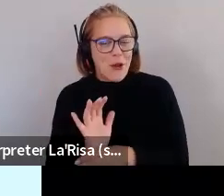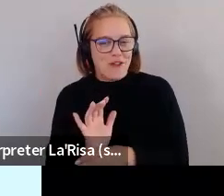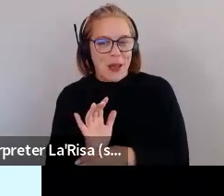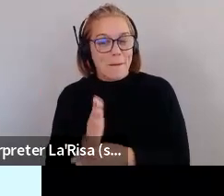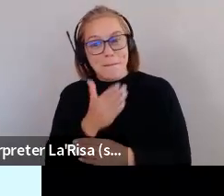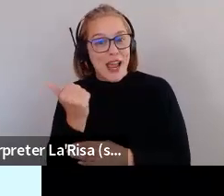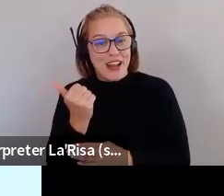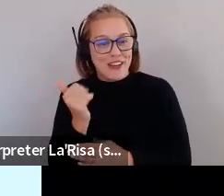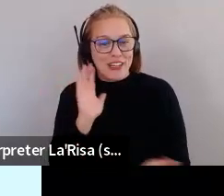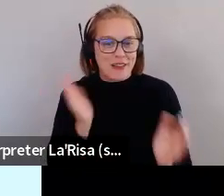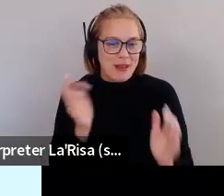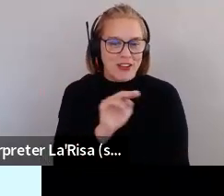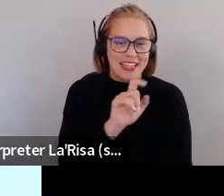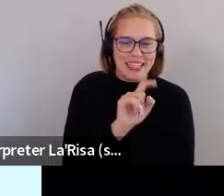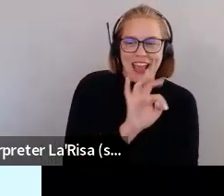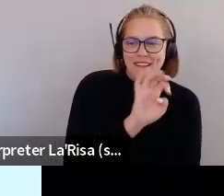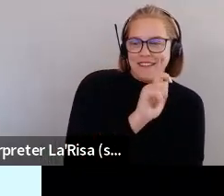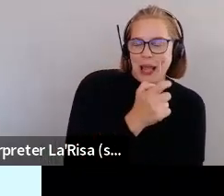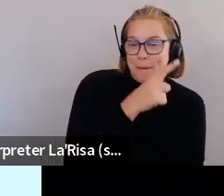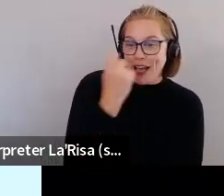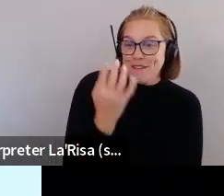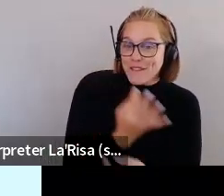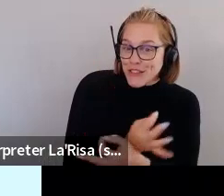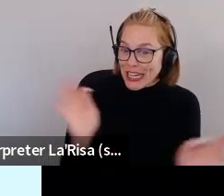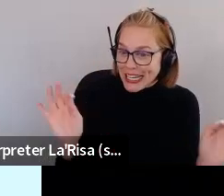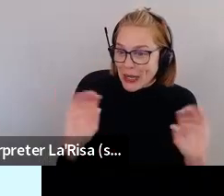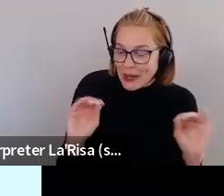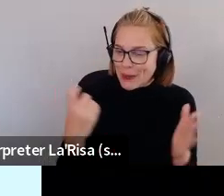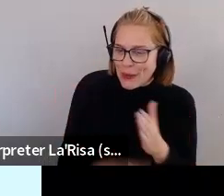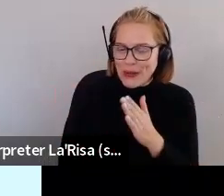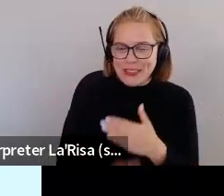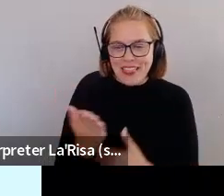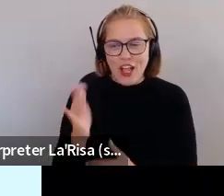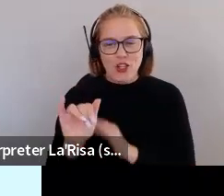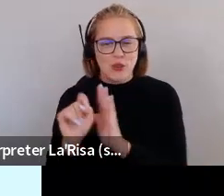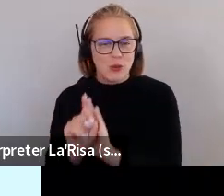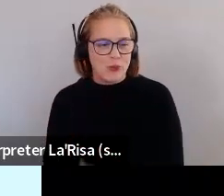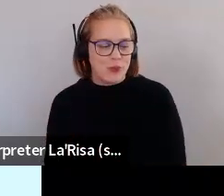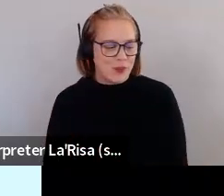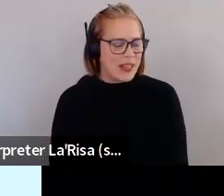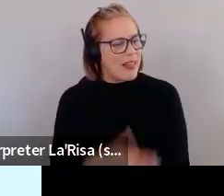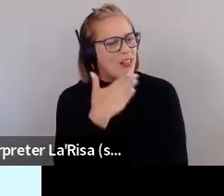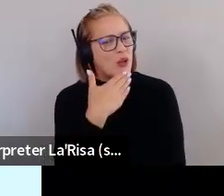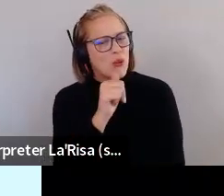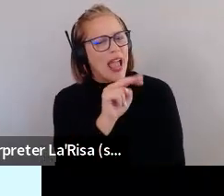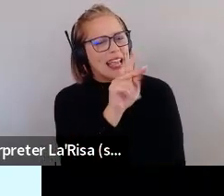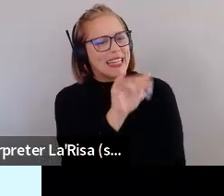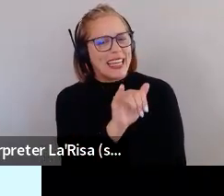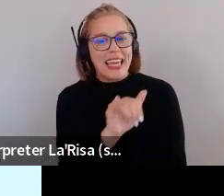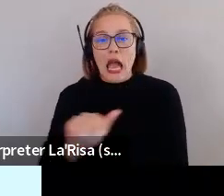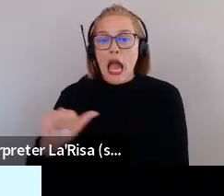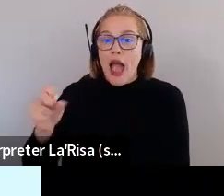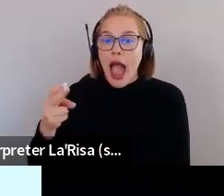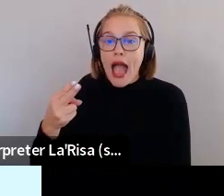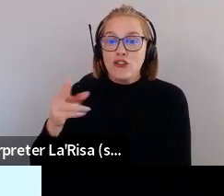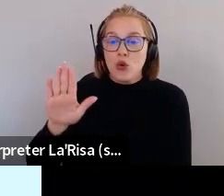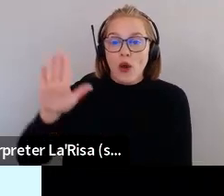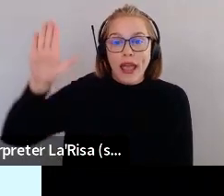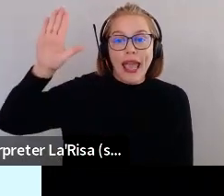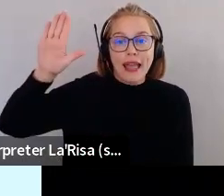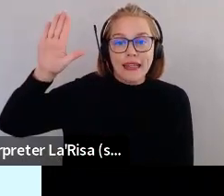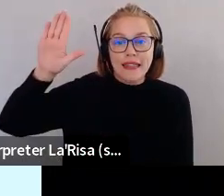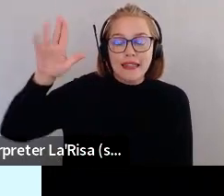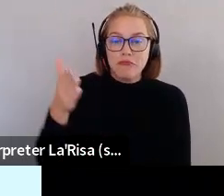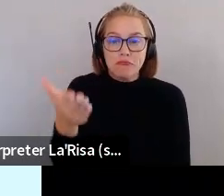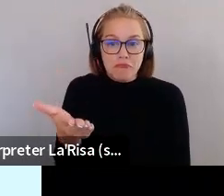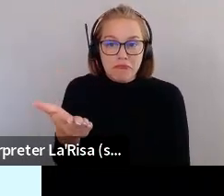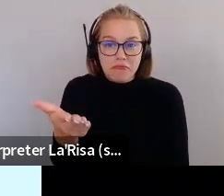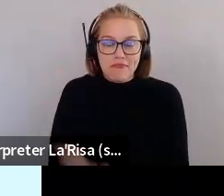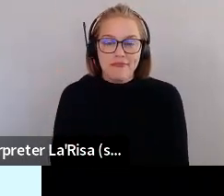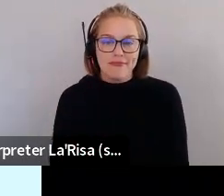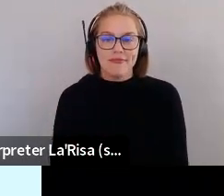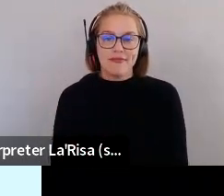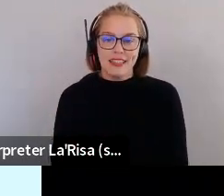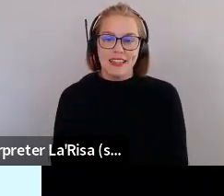you up with any resources we can interest you in. Looks like Andy just put